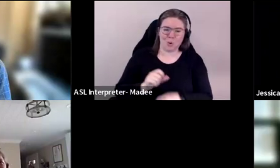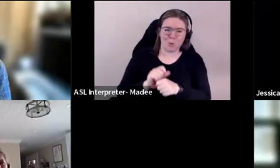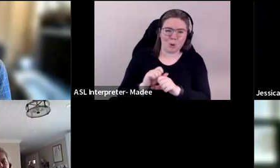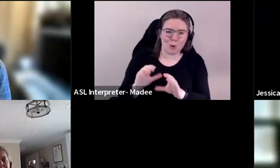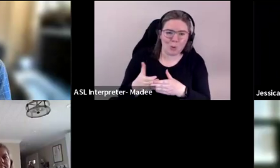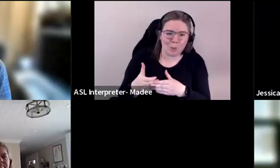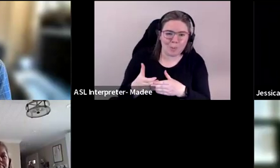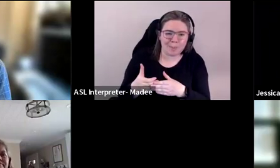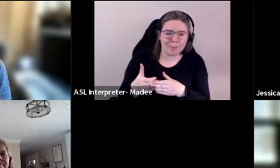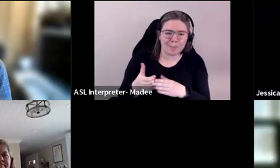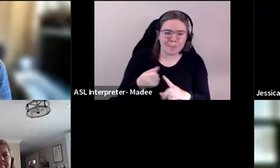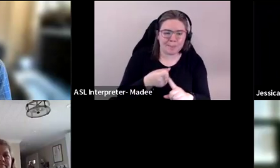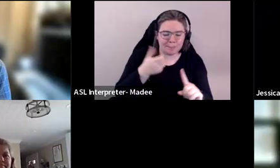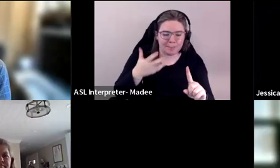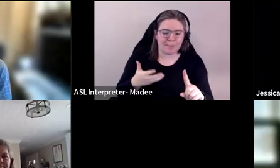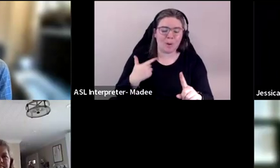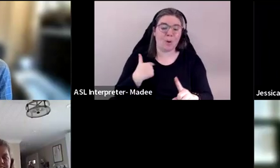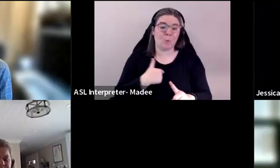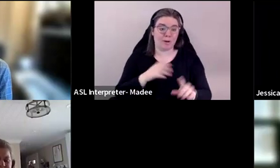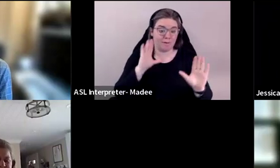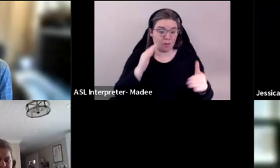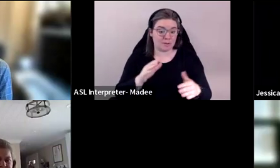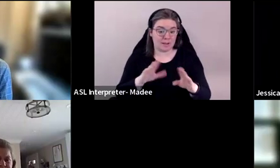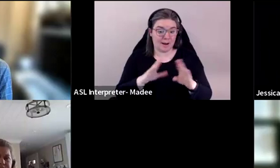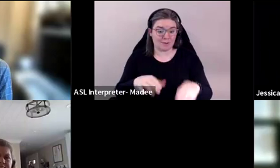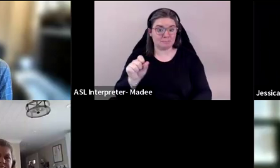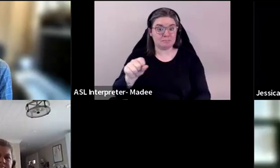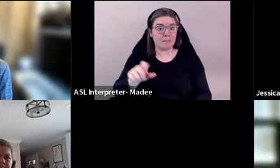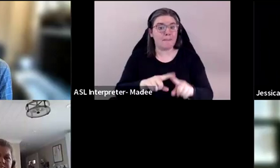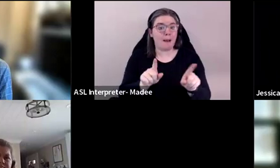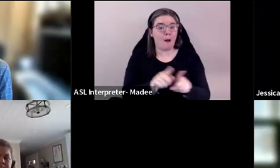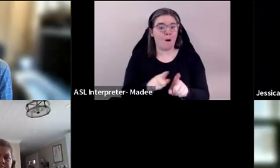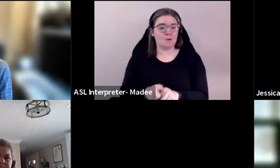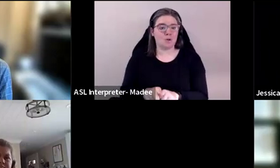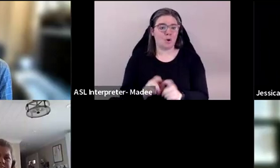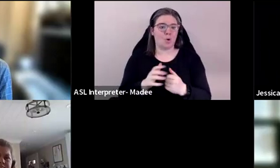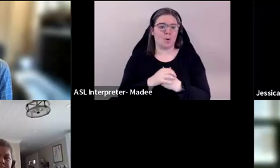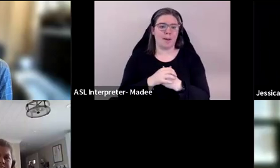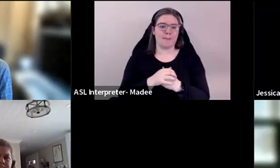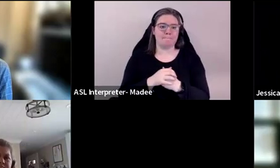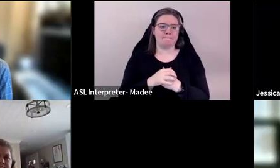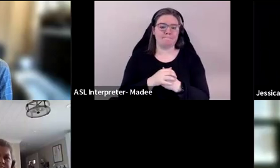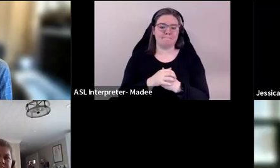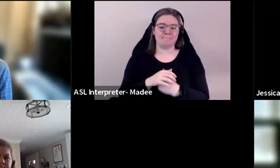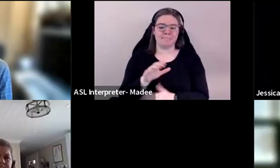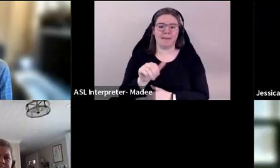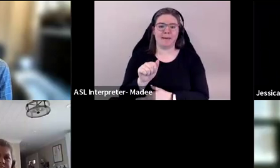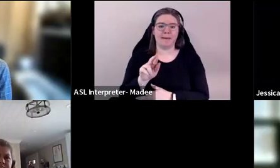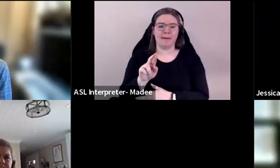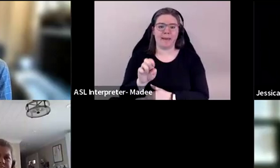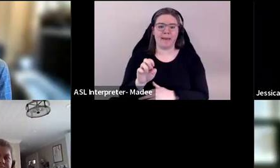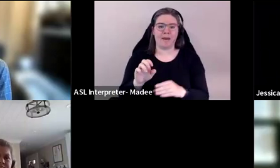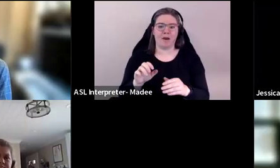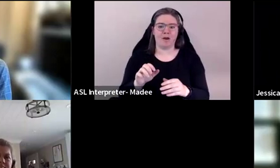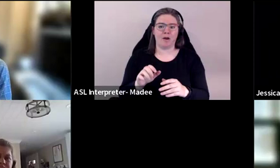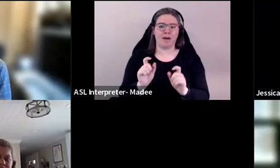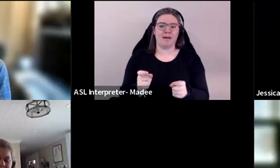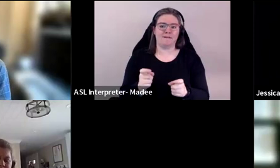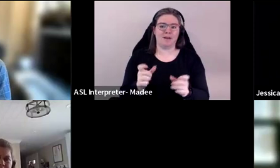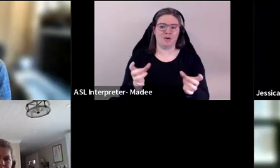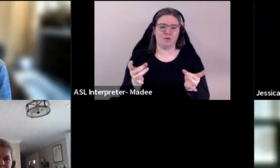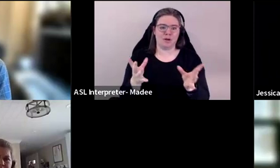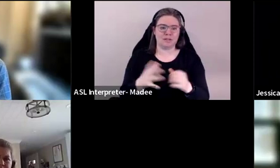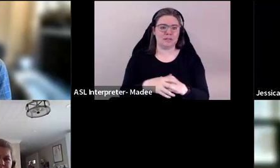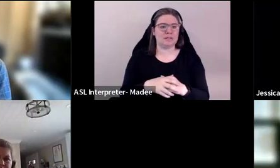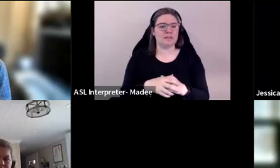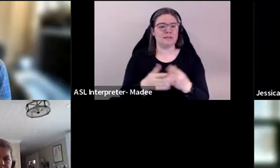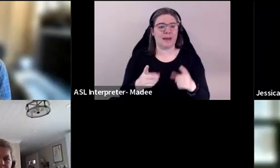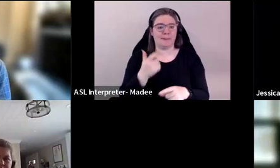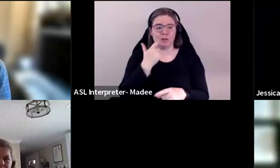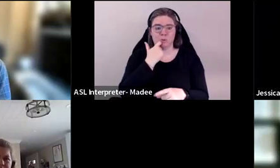Dee Henry they/she Independence Alliance: So we were doing stuff in housing. But they're also, you know, they do a lot with you know, the caregiving crisis. And things like that. They hosted an event recently celebrate our carers.